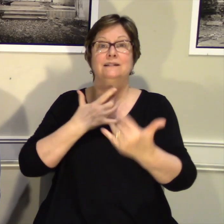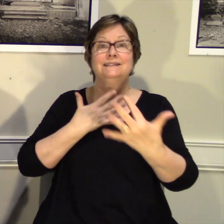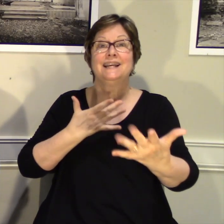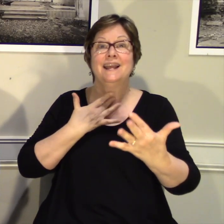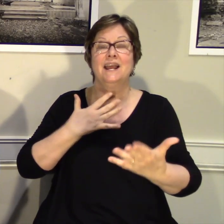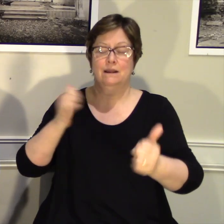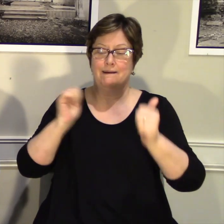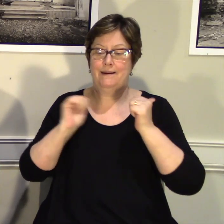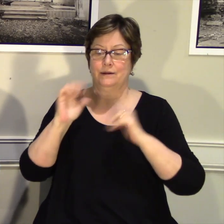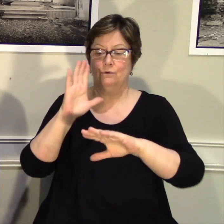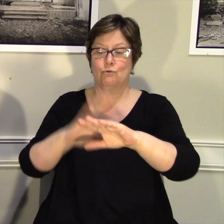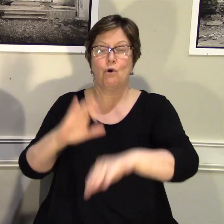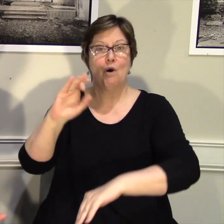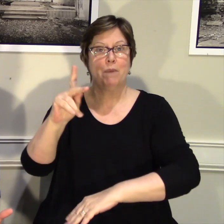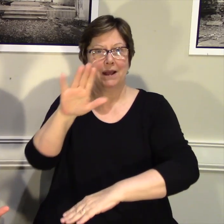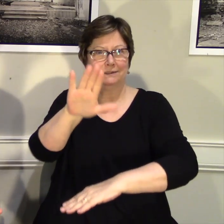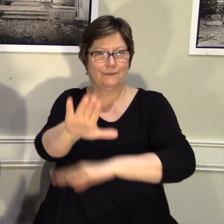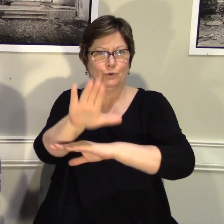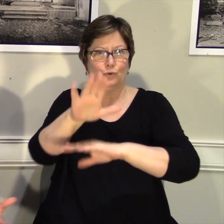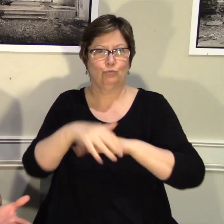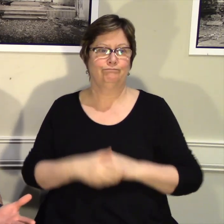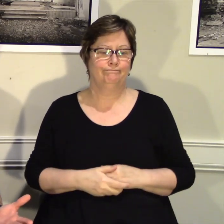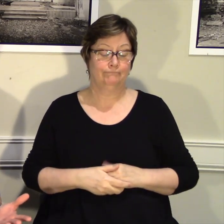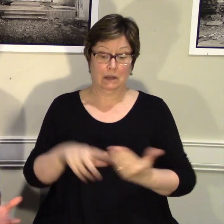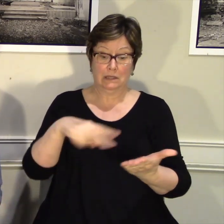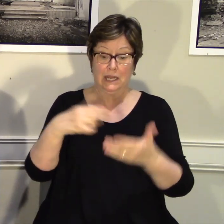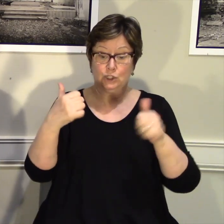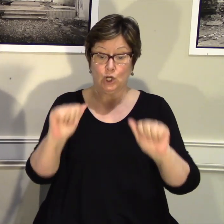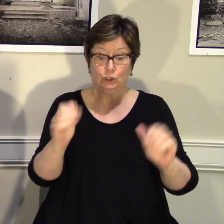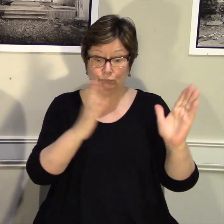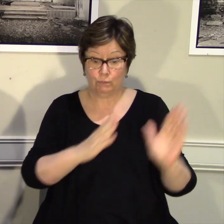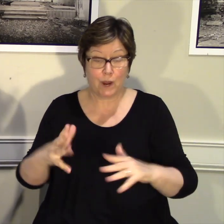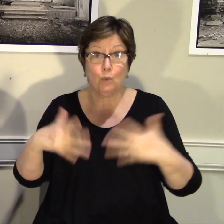in the afternoon. For the dance auditions, you don't have to prepare anything. Just